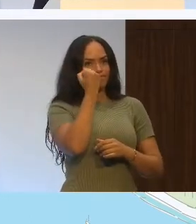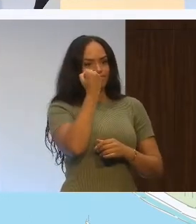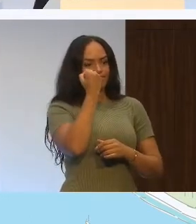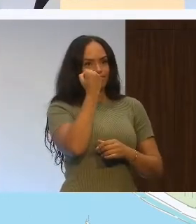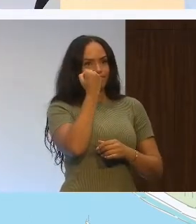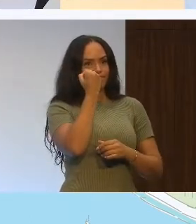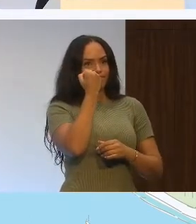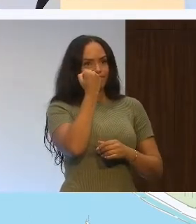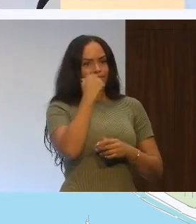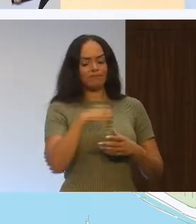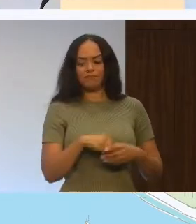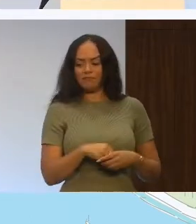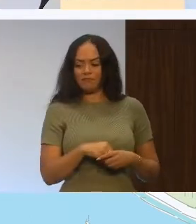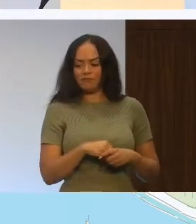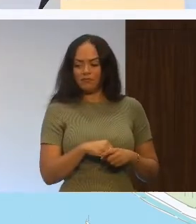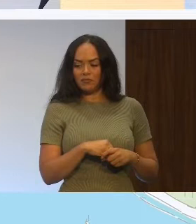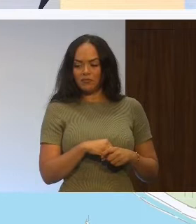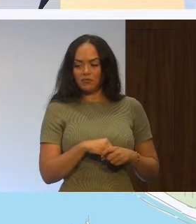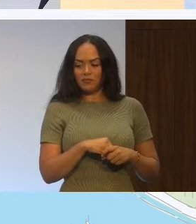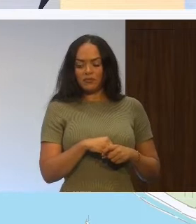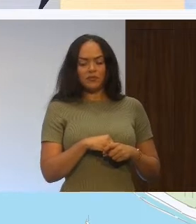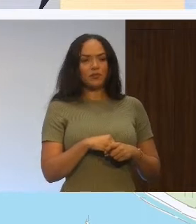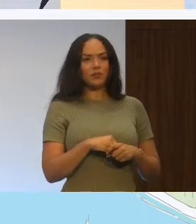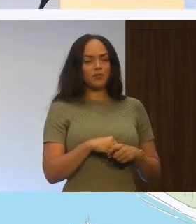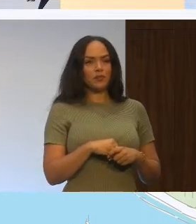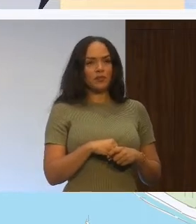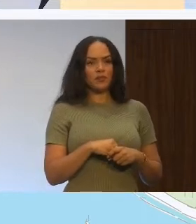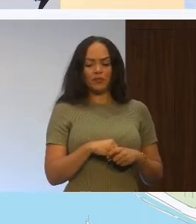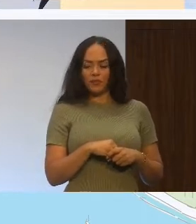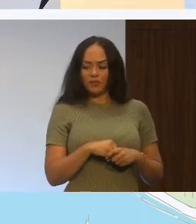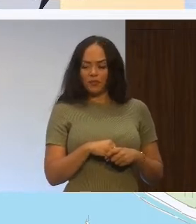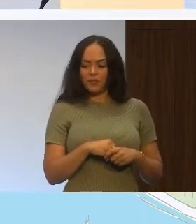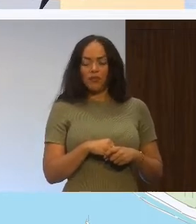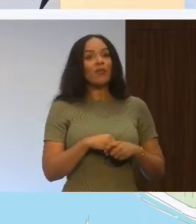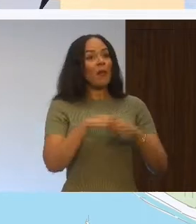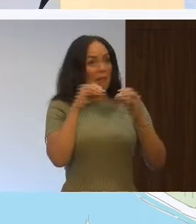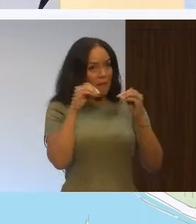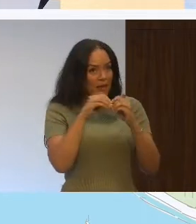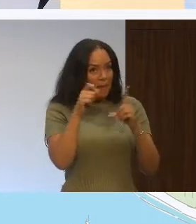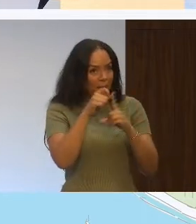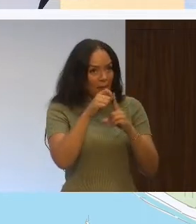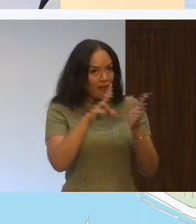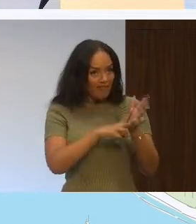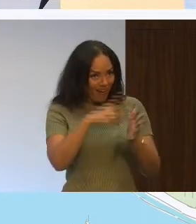with their legs hanging on their head straight. And if they do have BPPV that would be